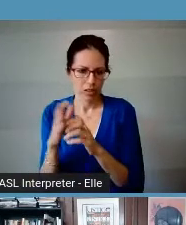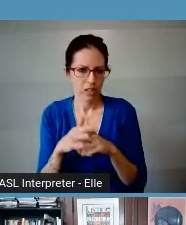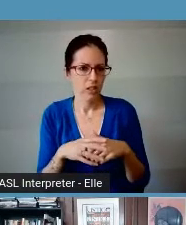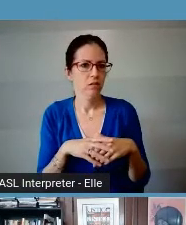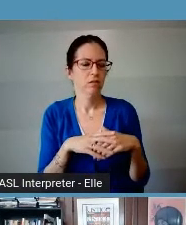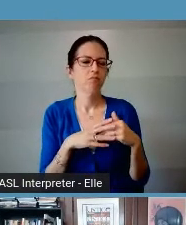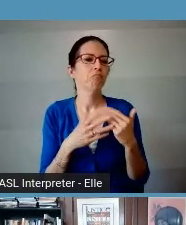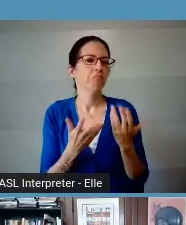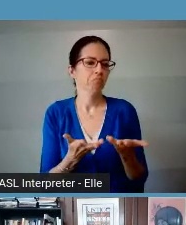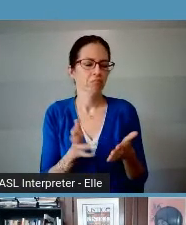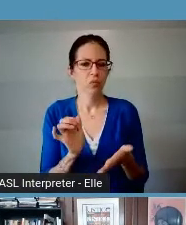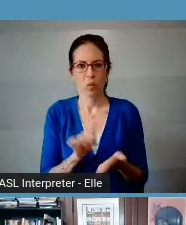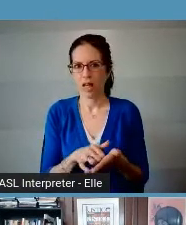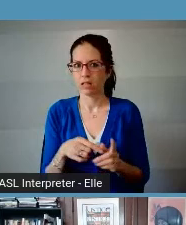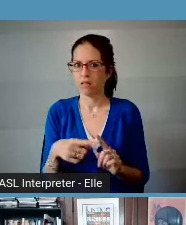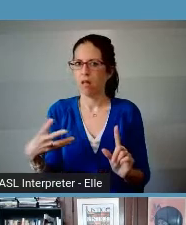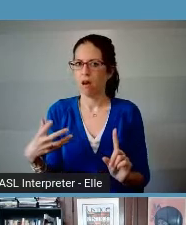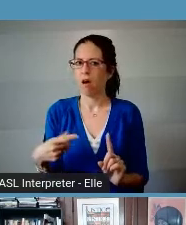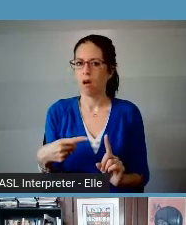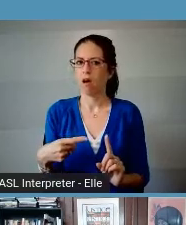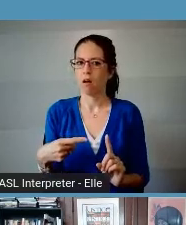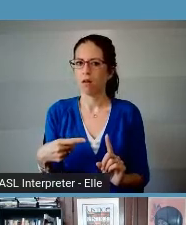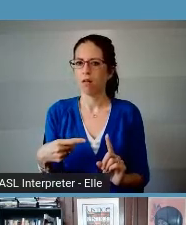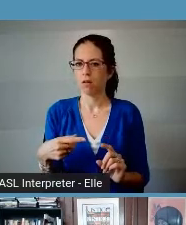so volunteers. In addition to our scholar reels.